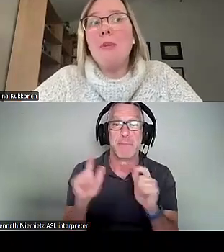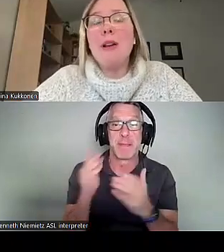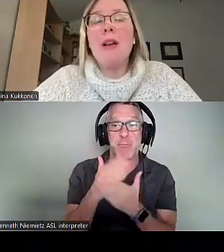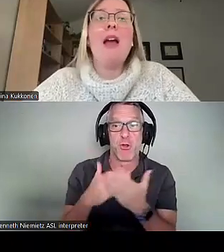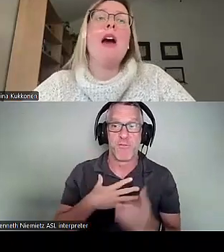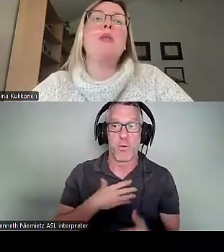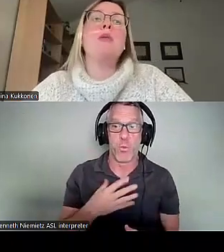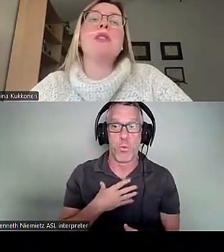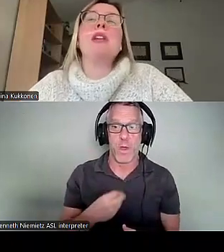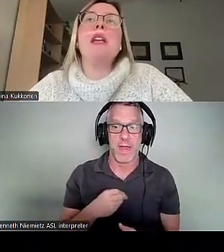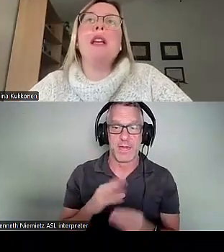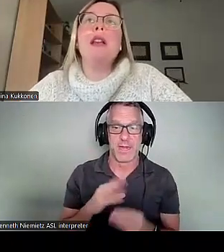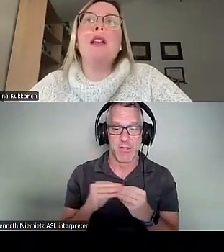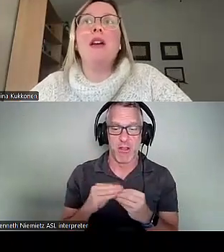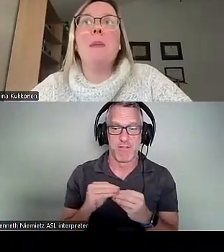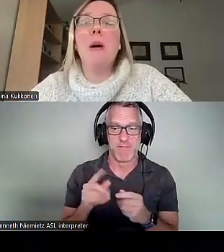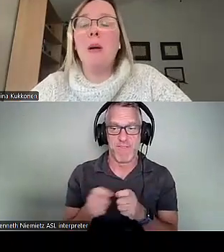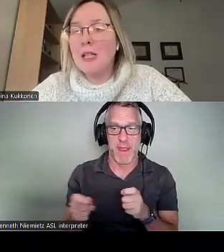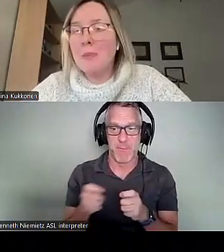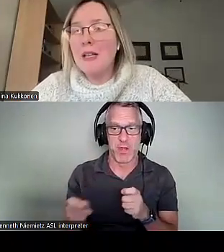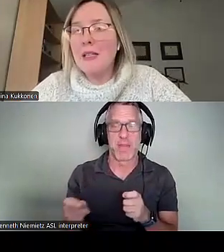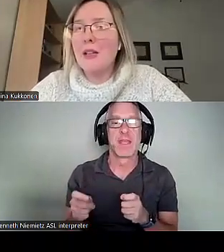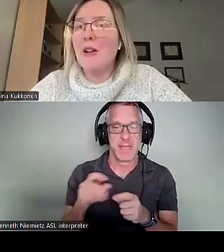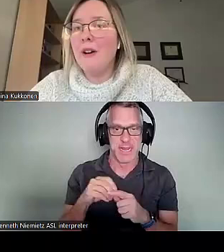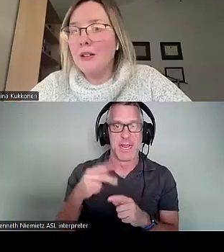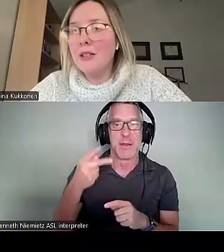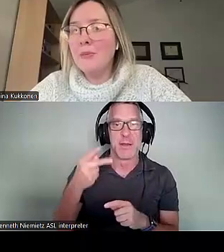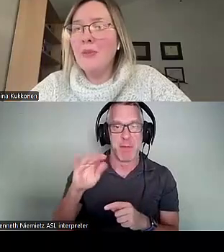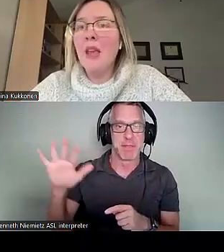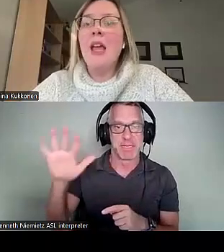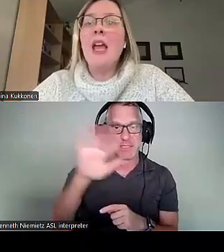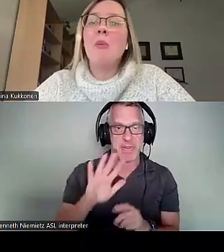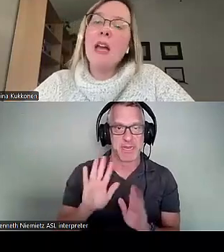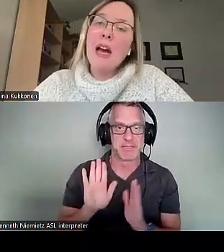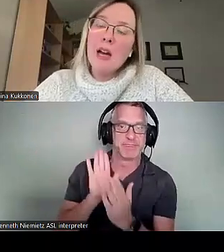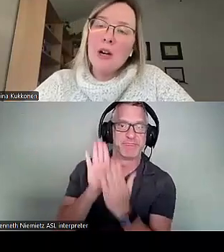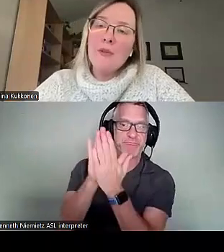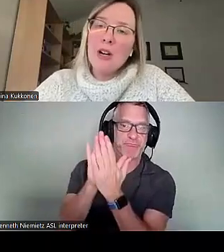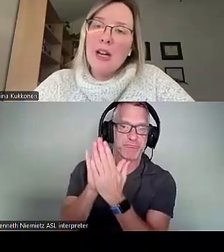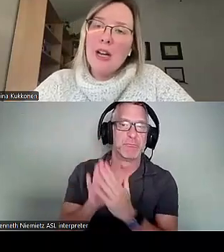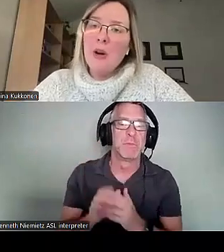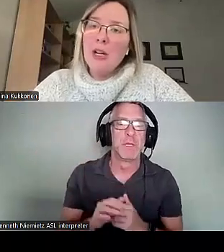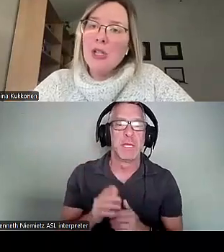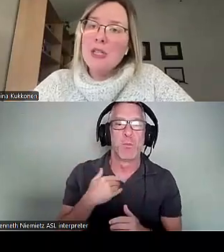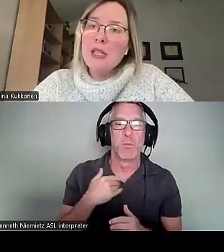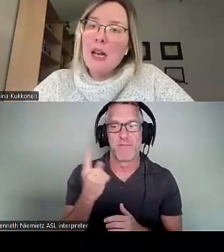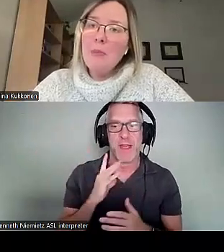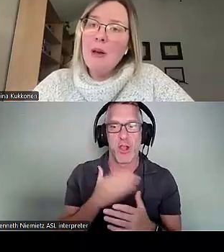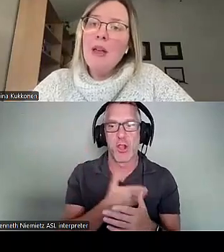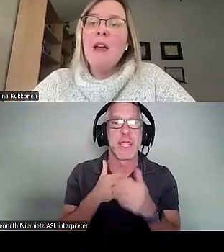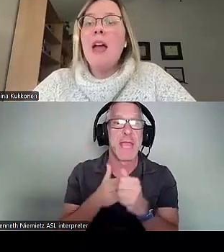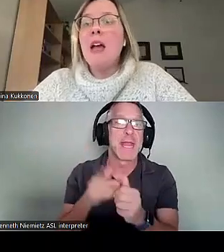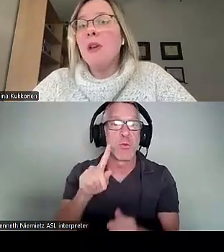fabric out in a public space in our faculty, and we had one of our guiding questions up, and we